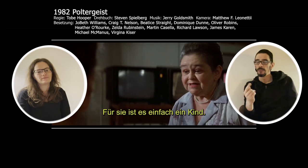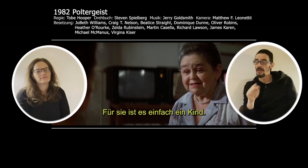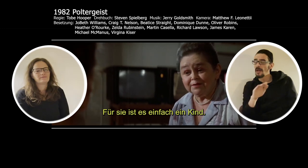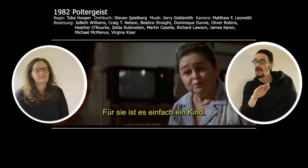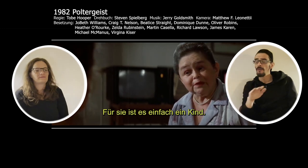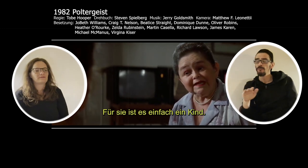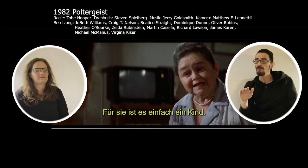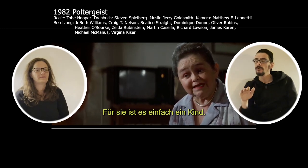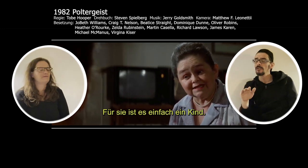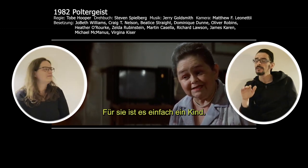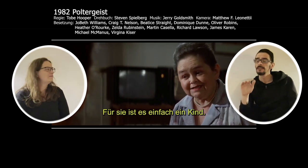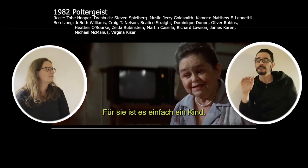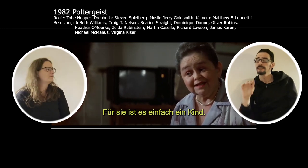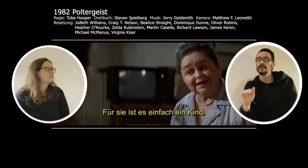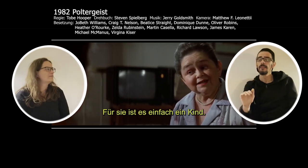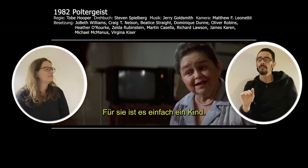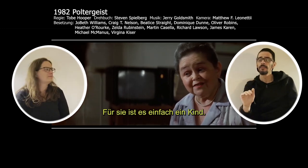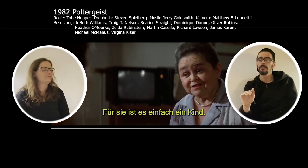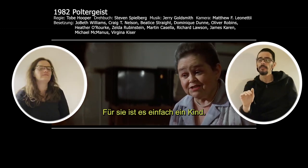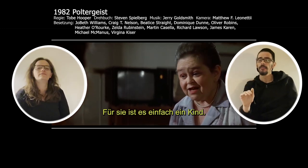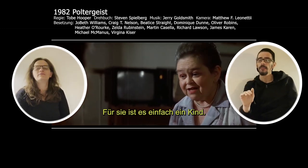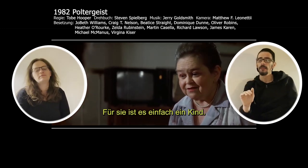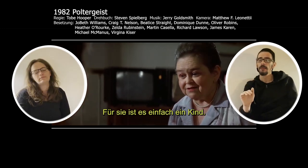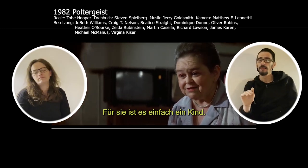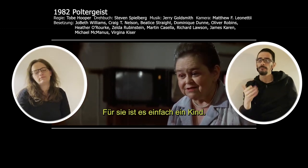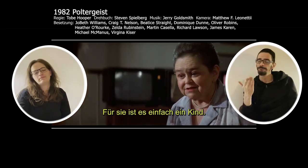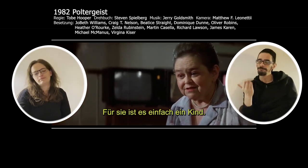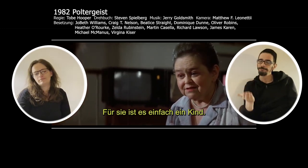For them it is nothing more than a small, unknown child.